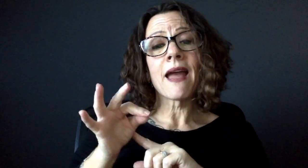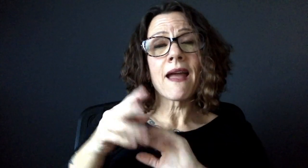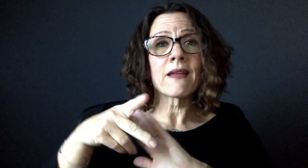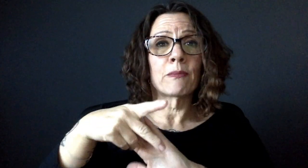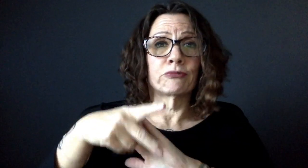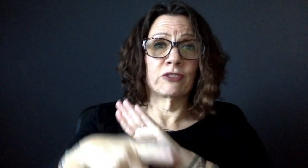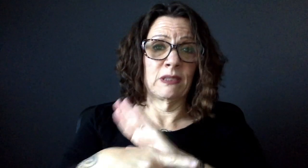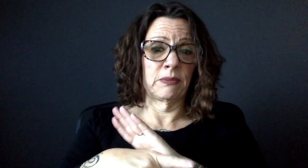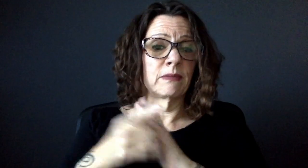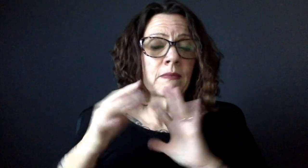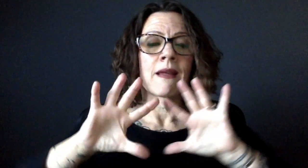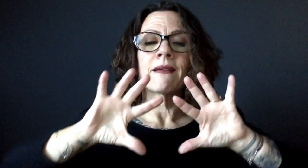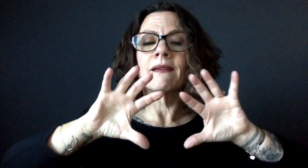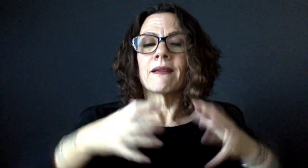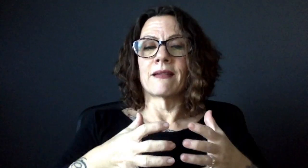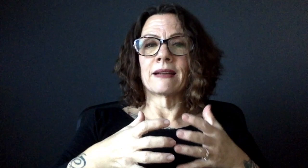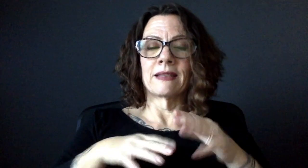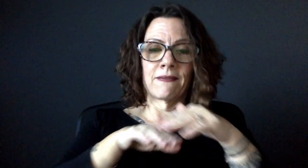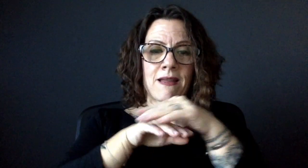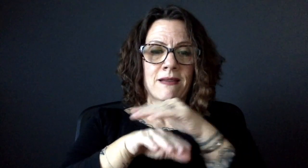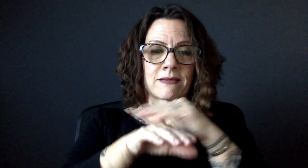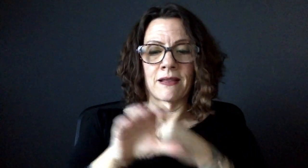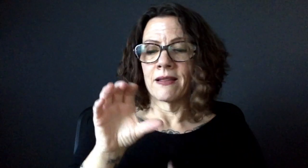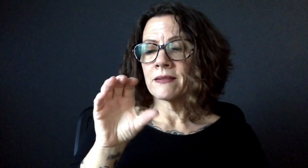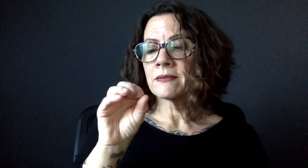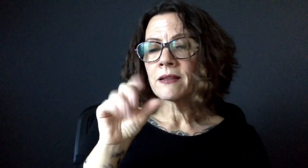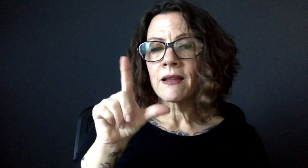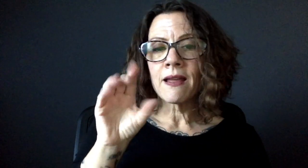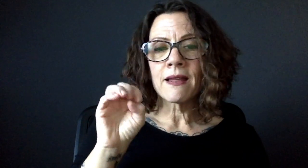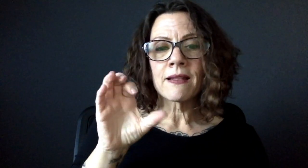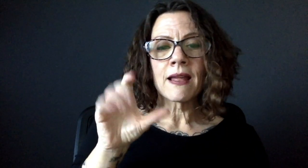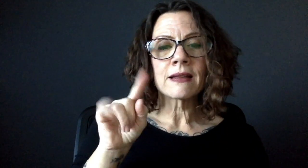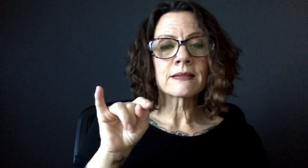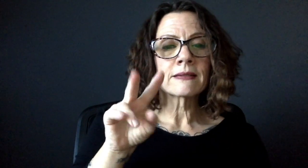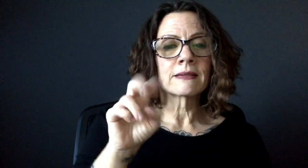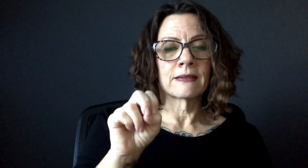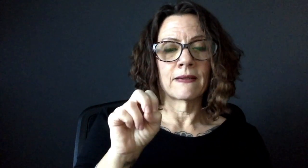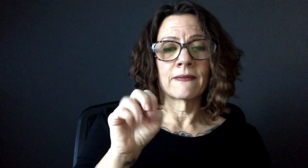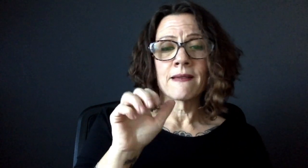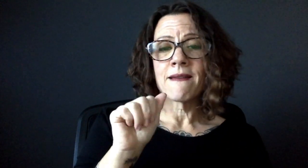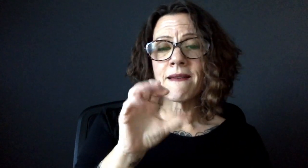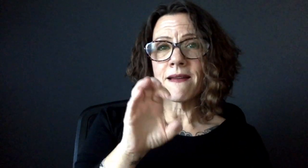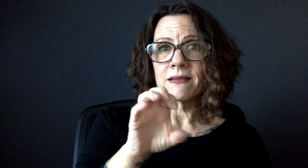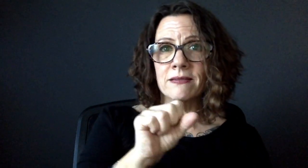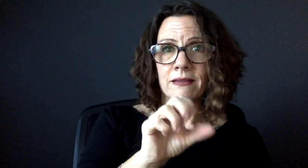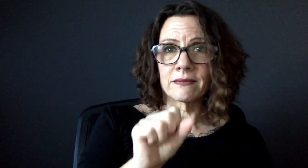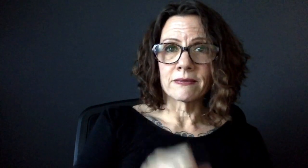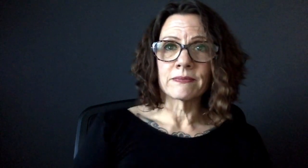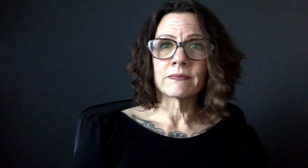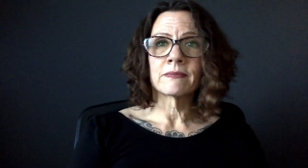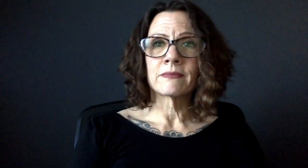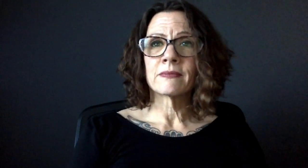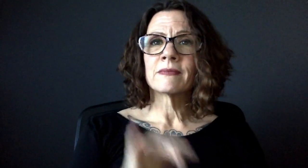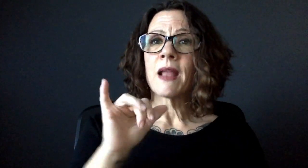A ninth principle is Collective Access,